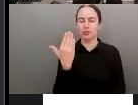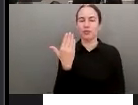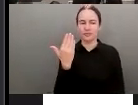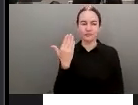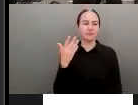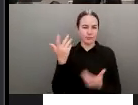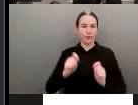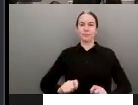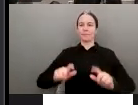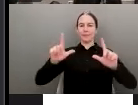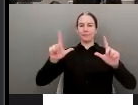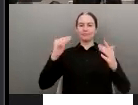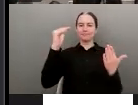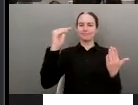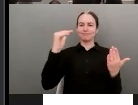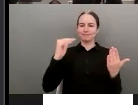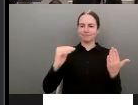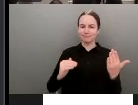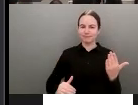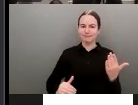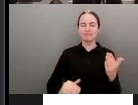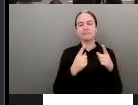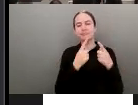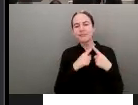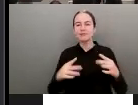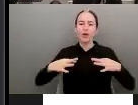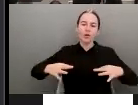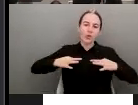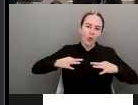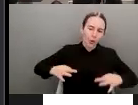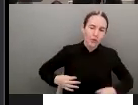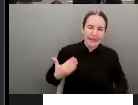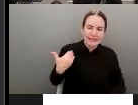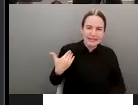a list of different new arrivals - like clothes.